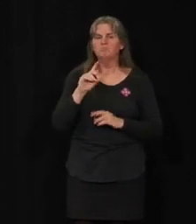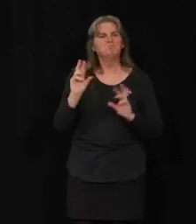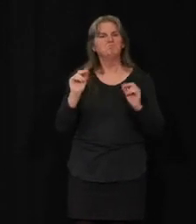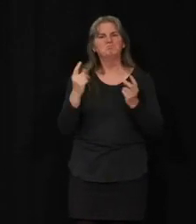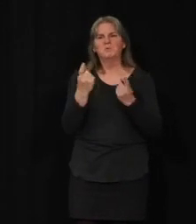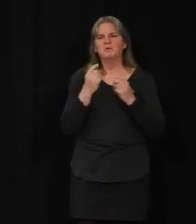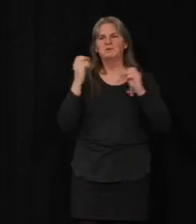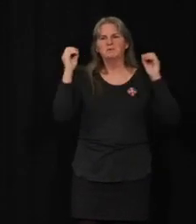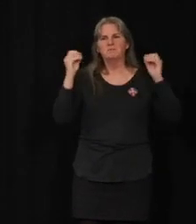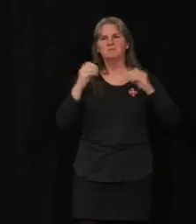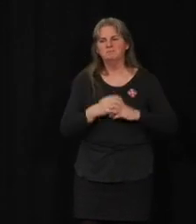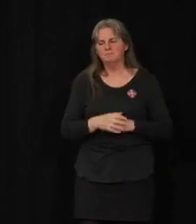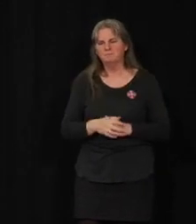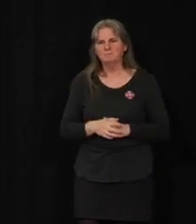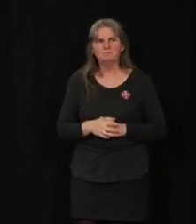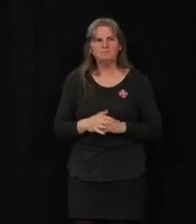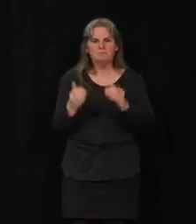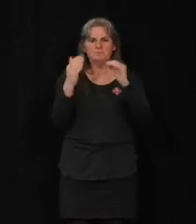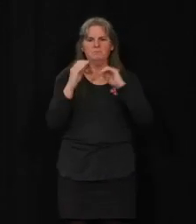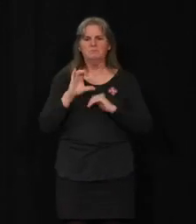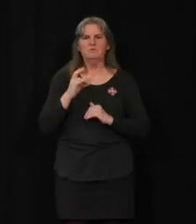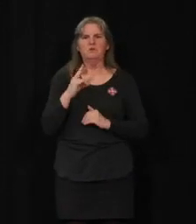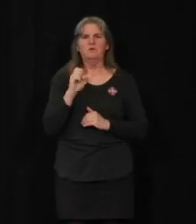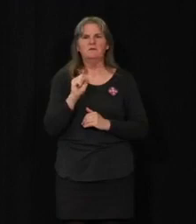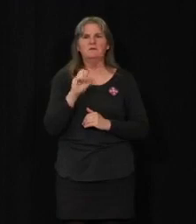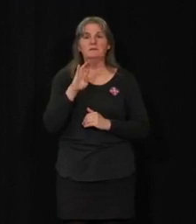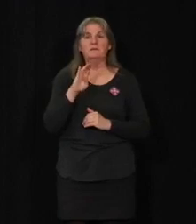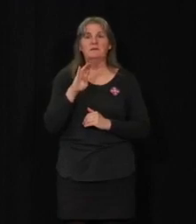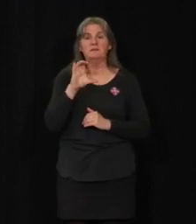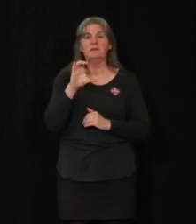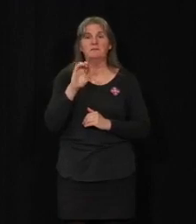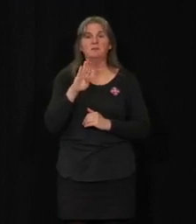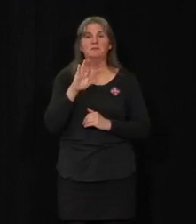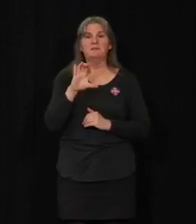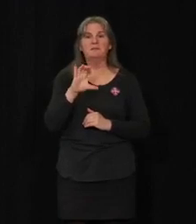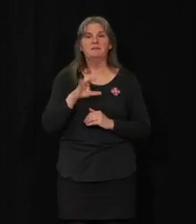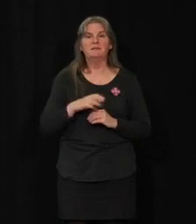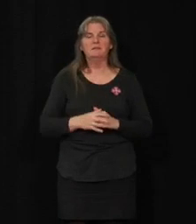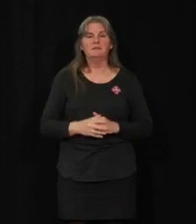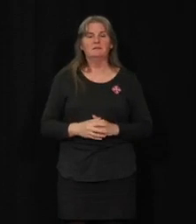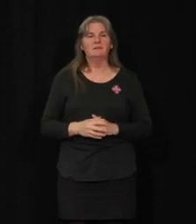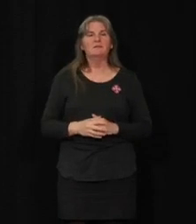questions. Thank you. We will move to Chris at CBC.